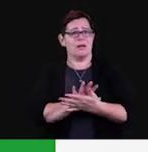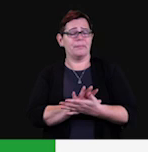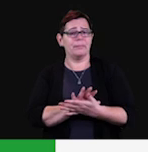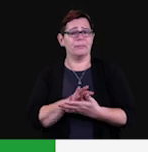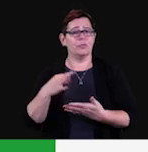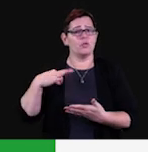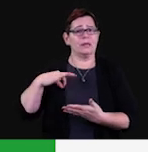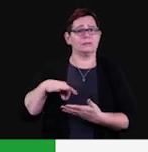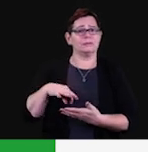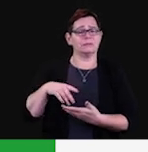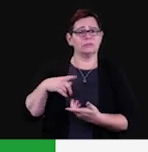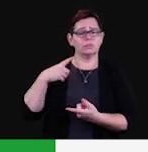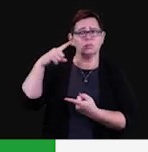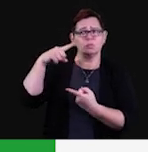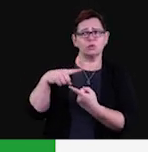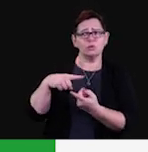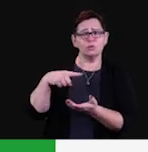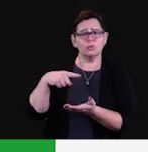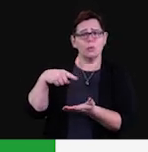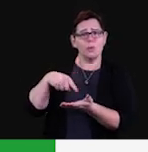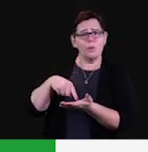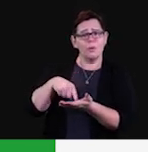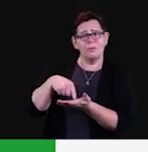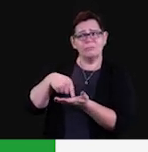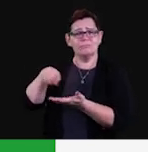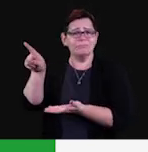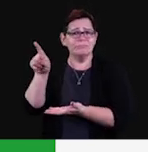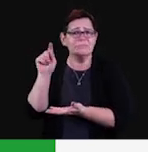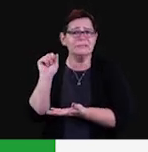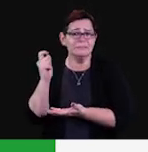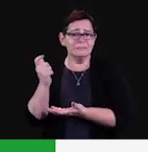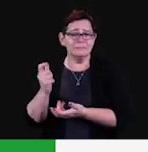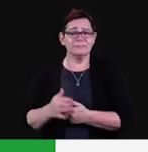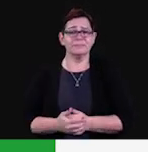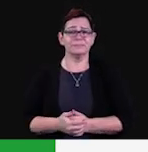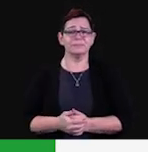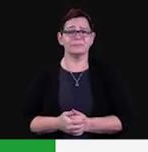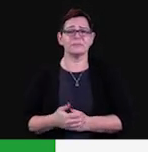There are refundable tax credits and non refundable tax credits.